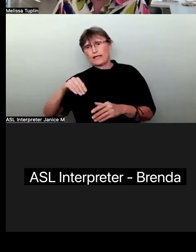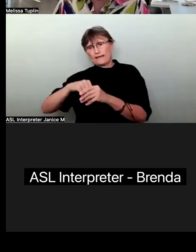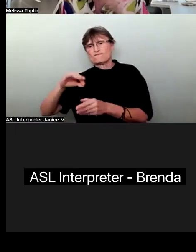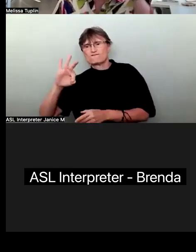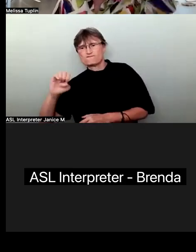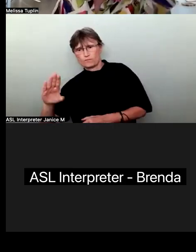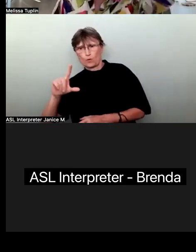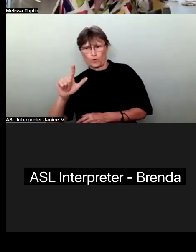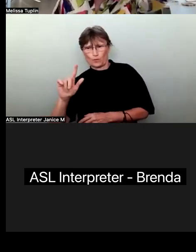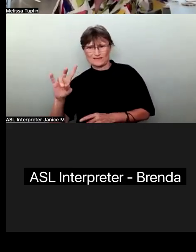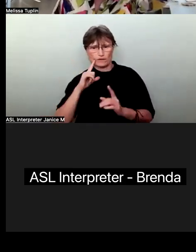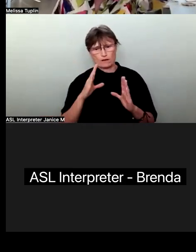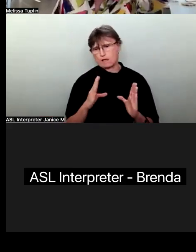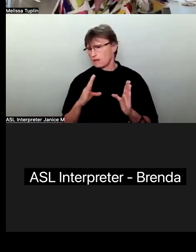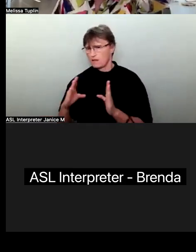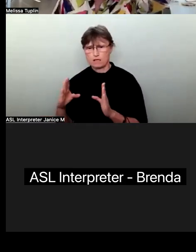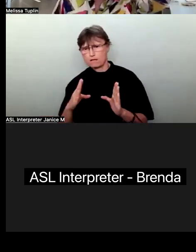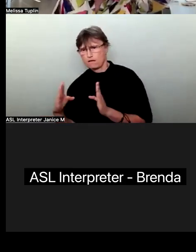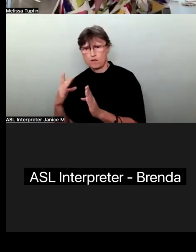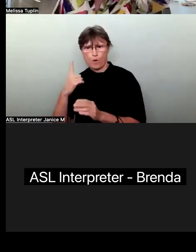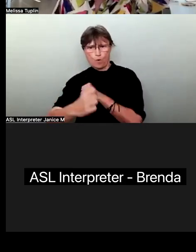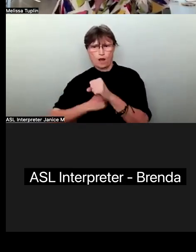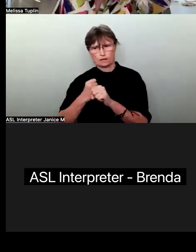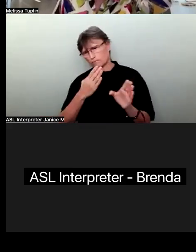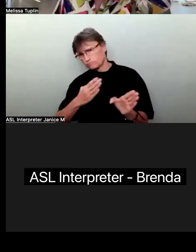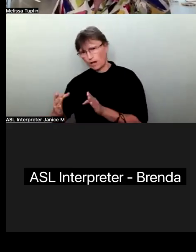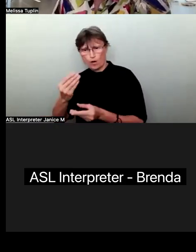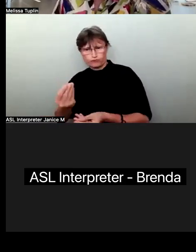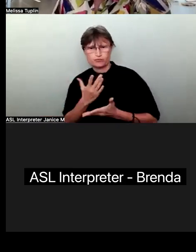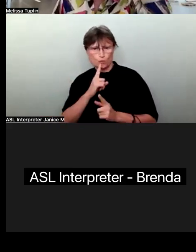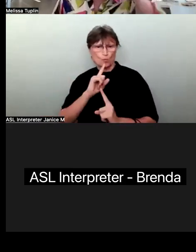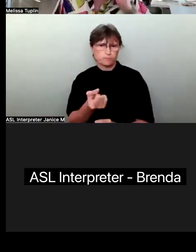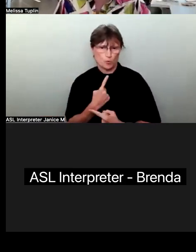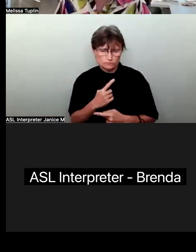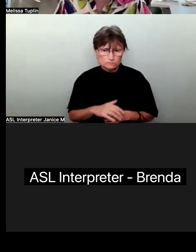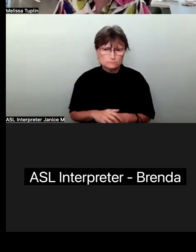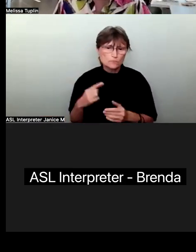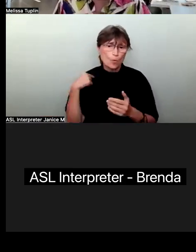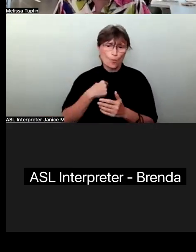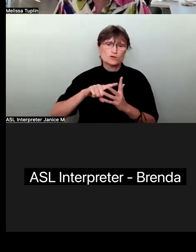So, as I mentioned, we are now beginning the work to streamline the reporting requirements